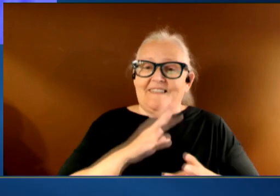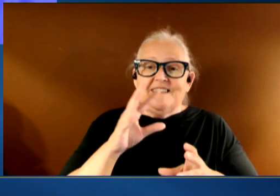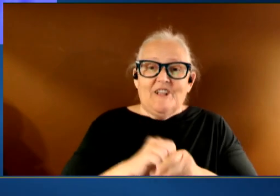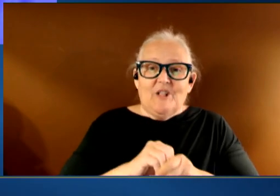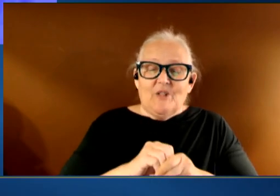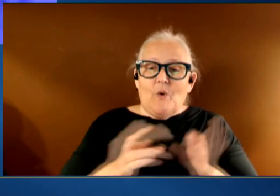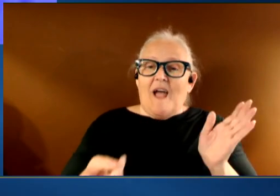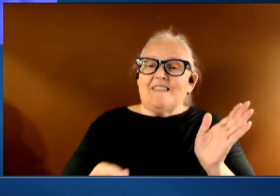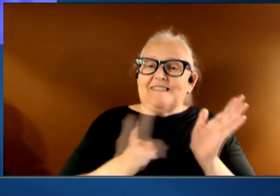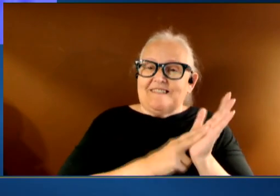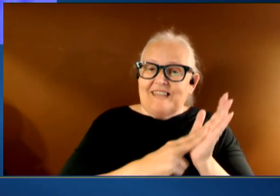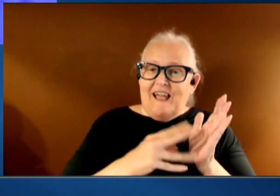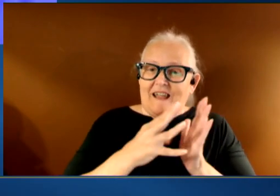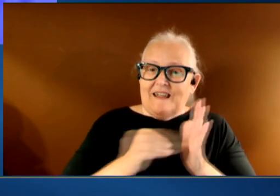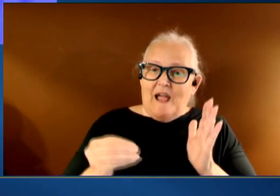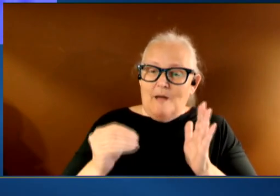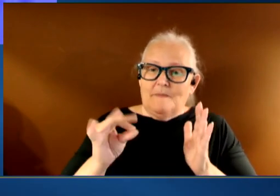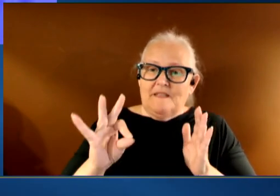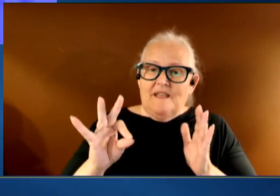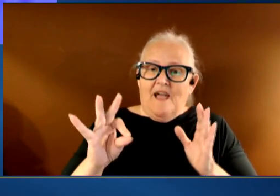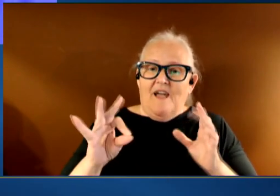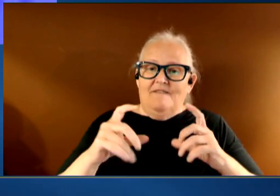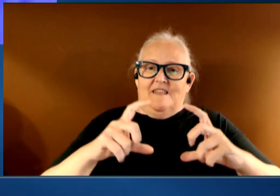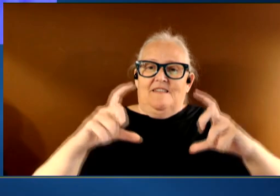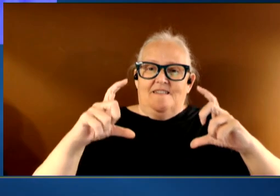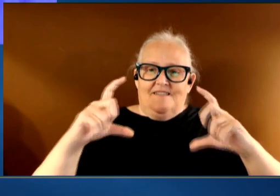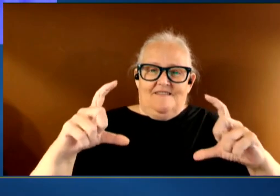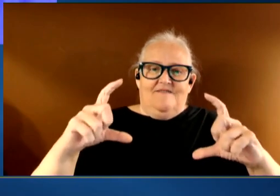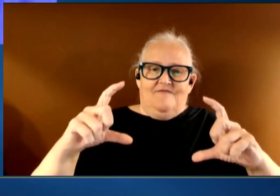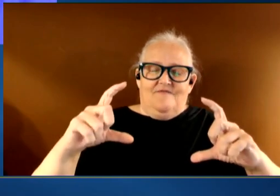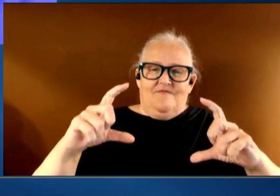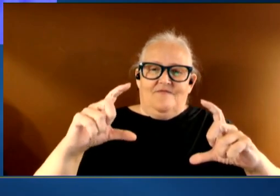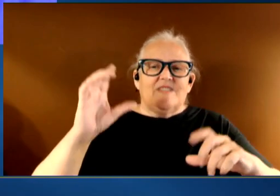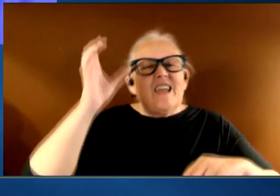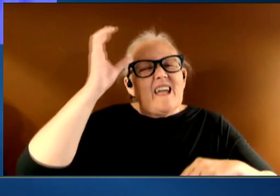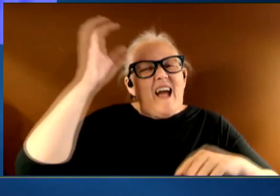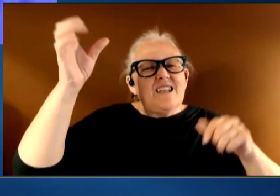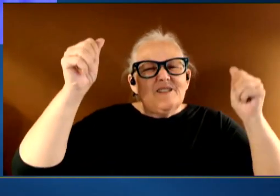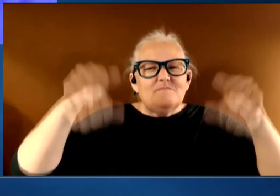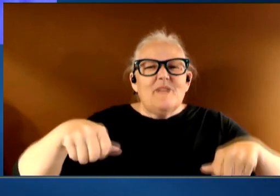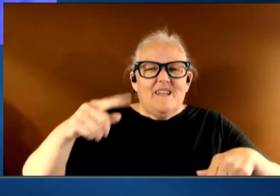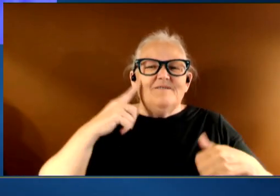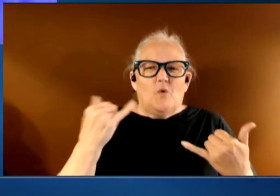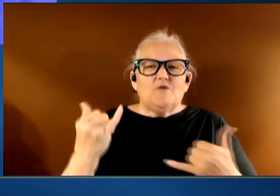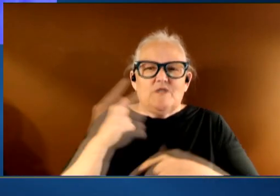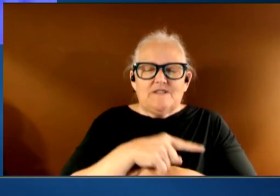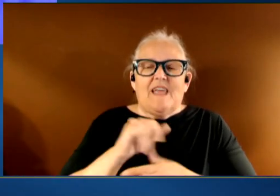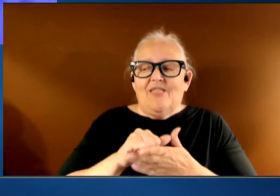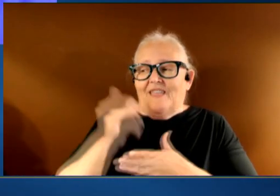of the insignia, our concept poster for today signed by our speakers. We